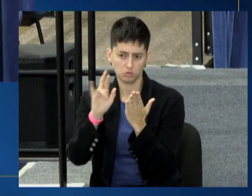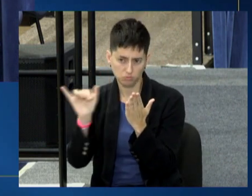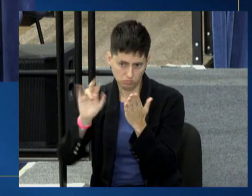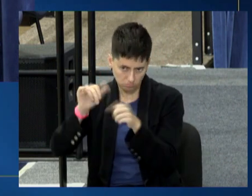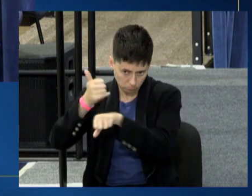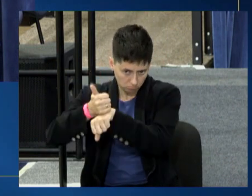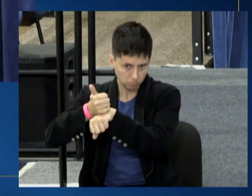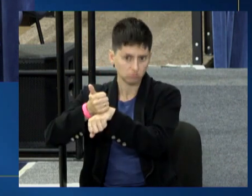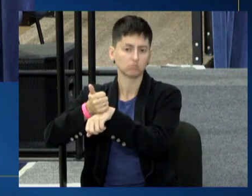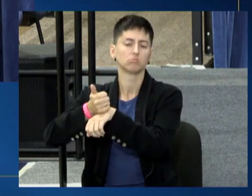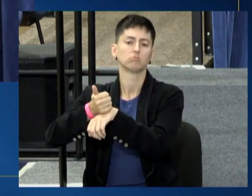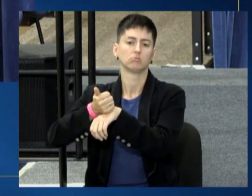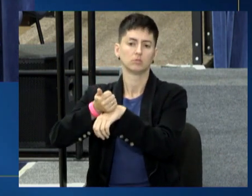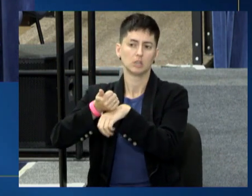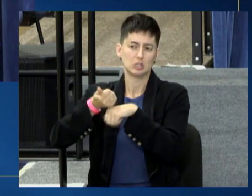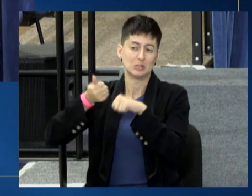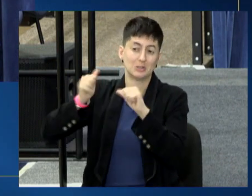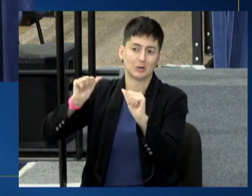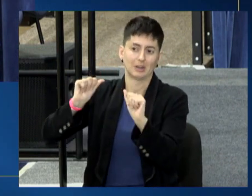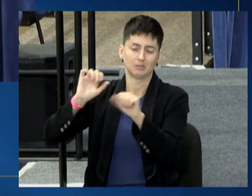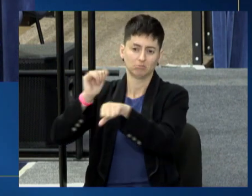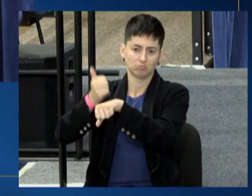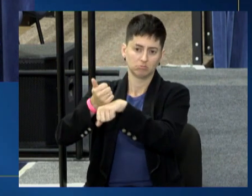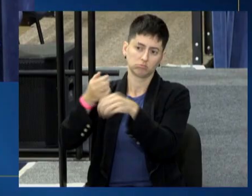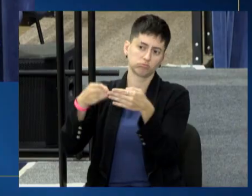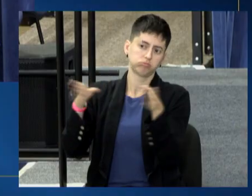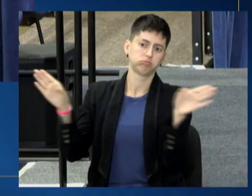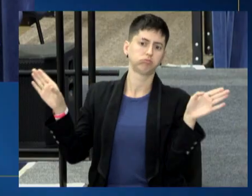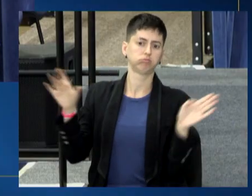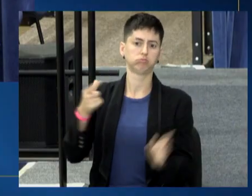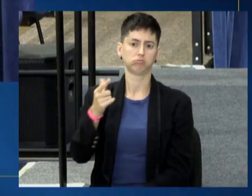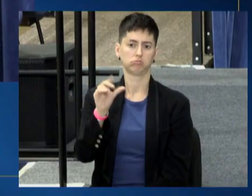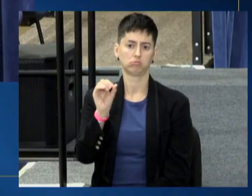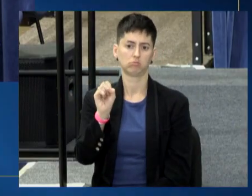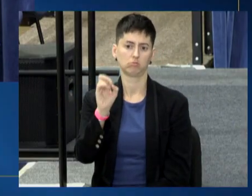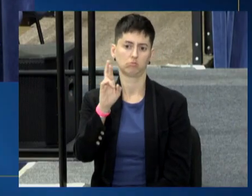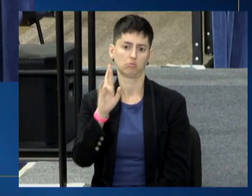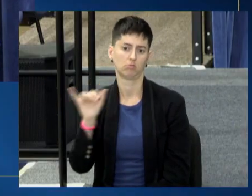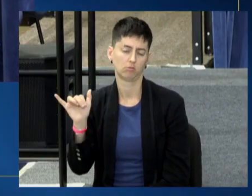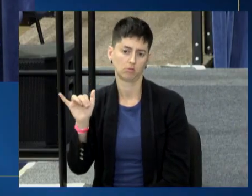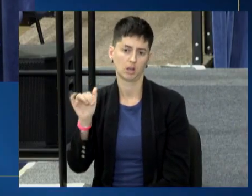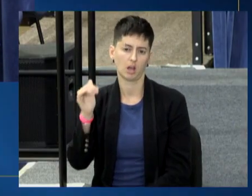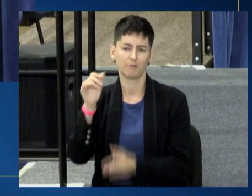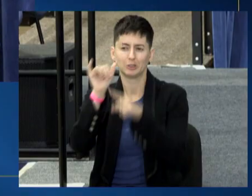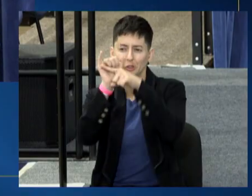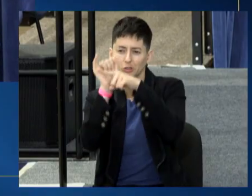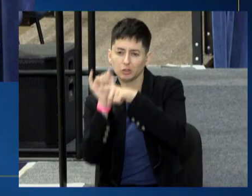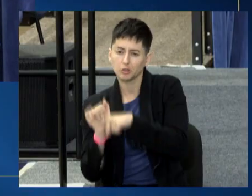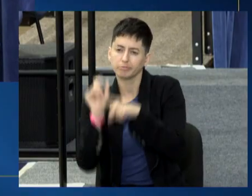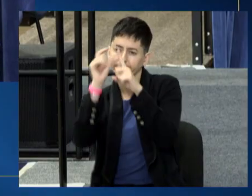general glossary of terms culminating in the FDA, NIH resource on terminology for clinical trials.